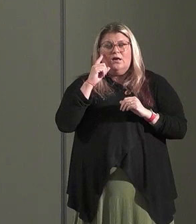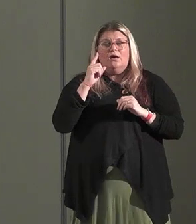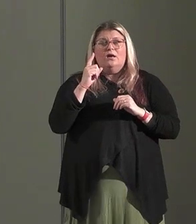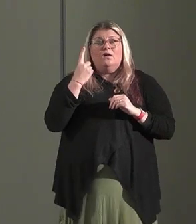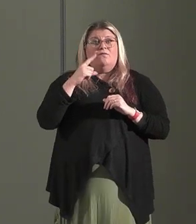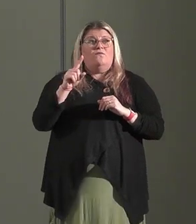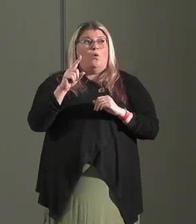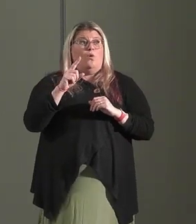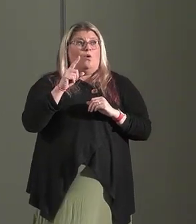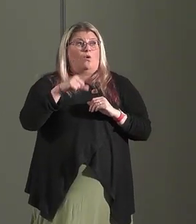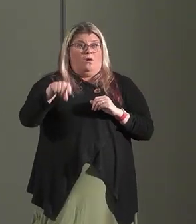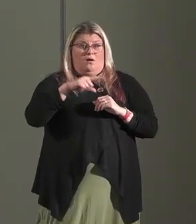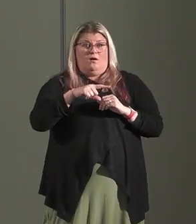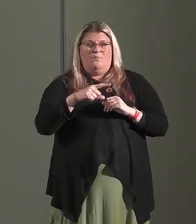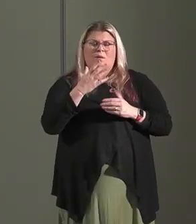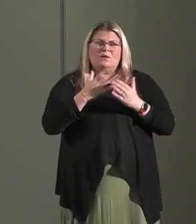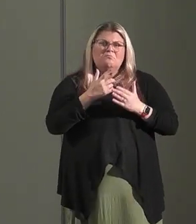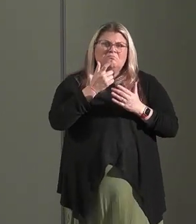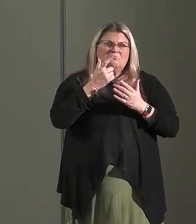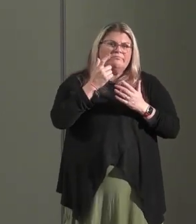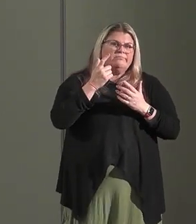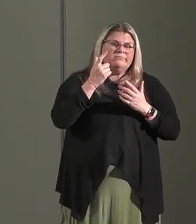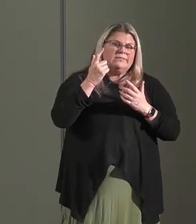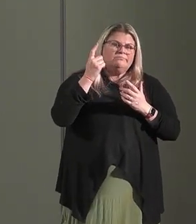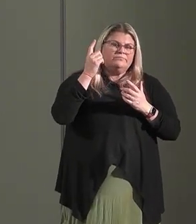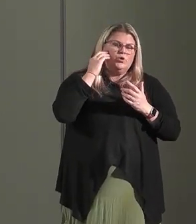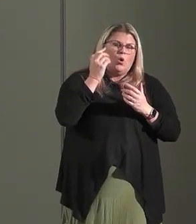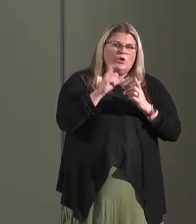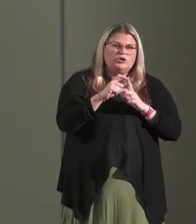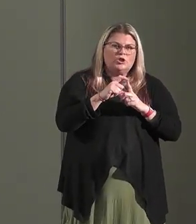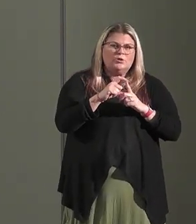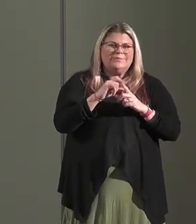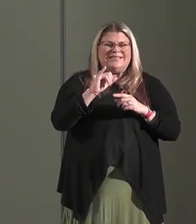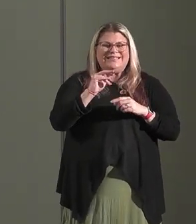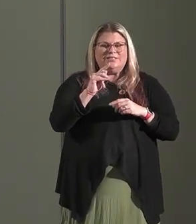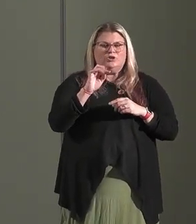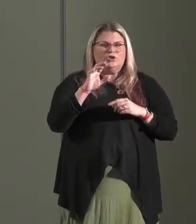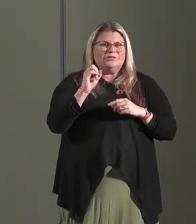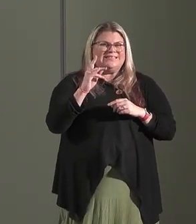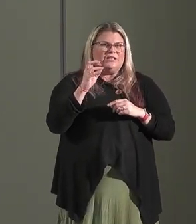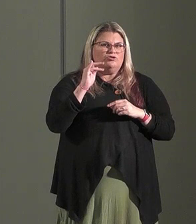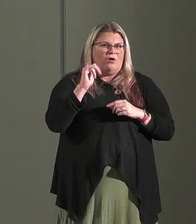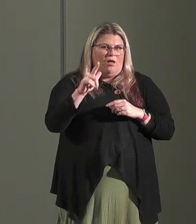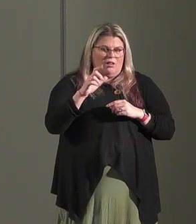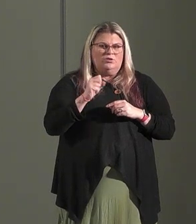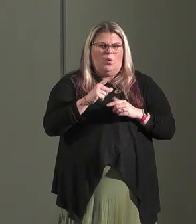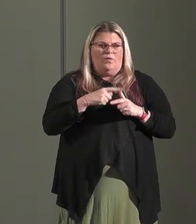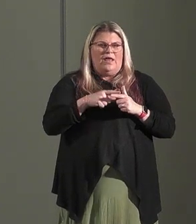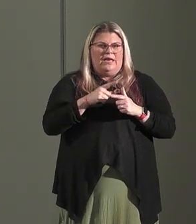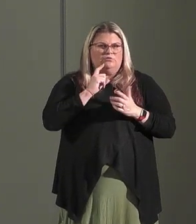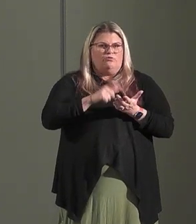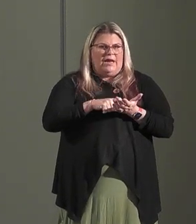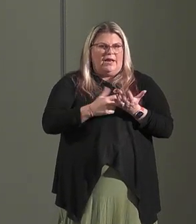familiar with intersectional term, addressing and recognizing the intersectional identity